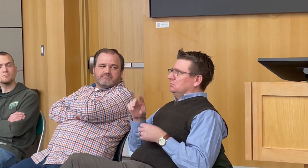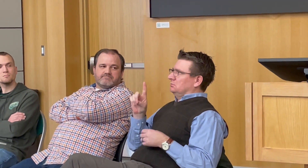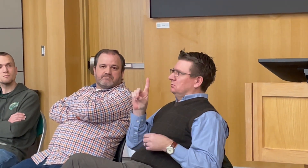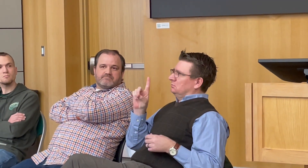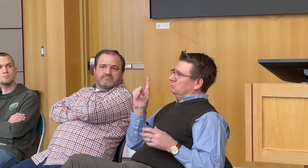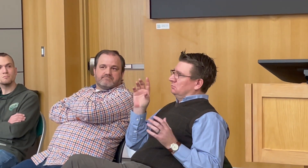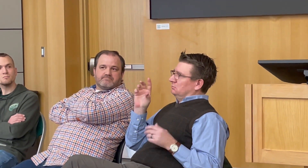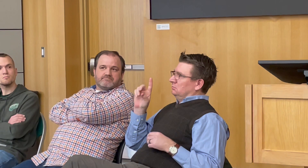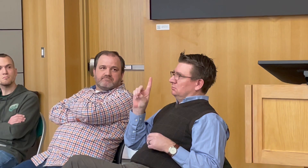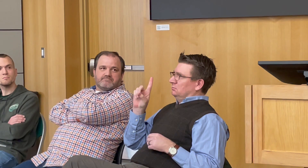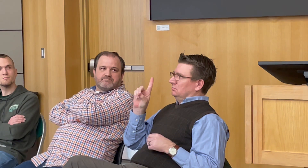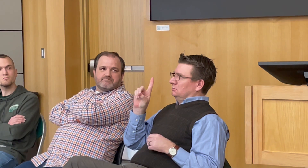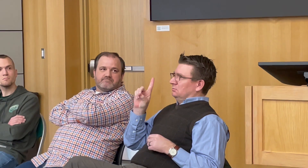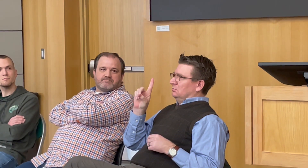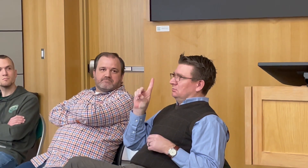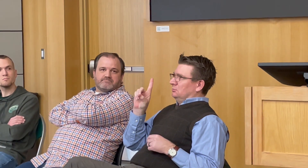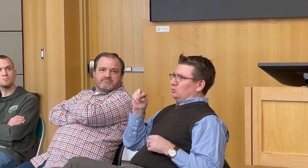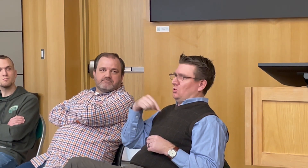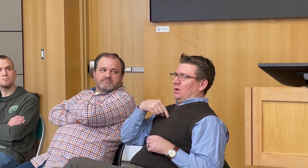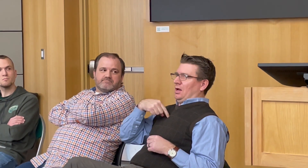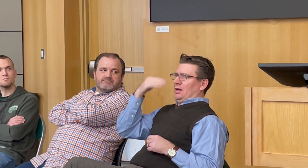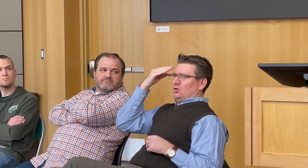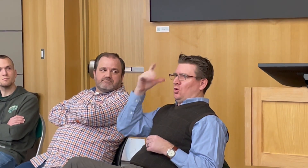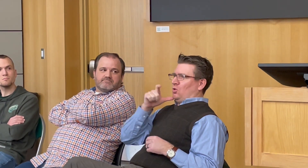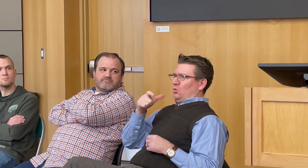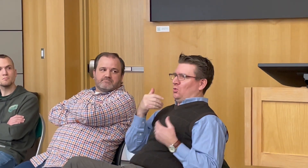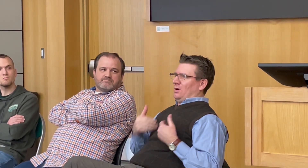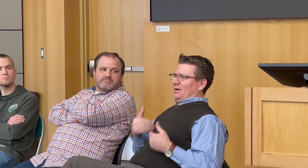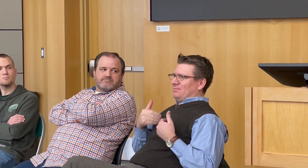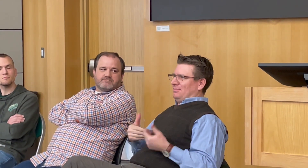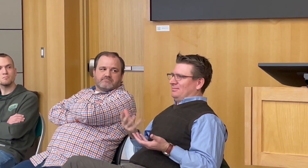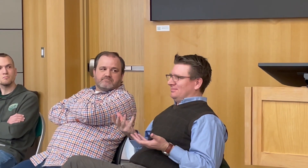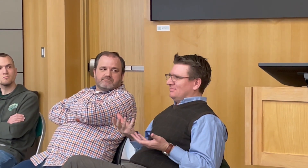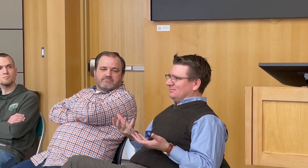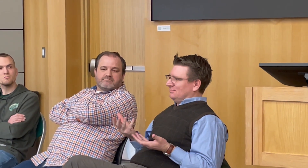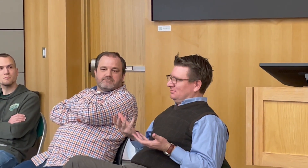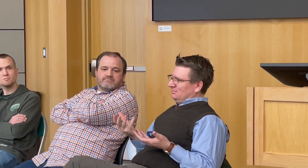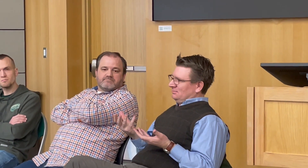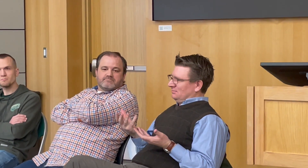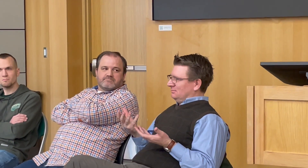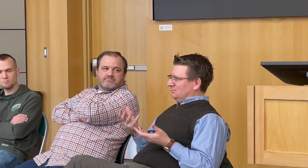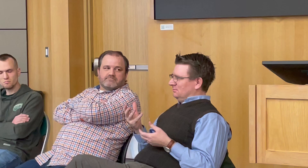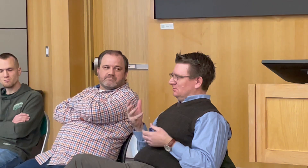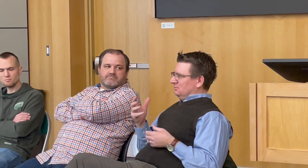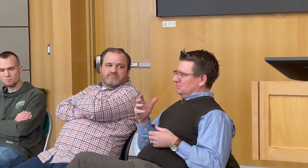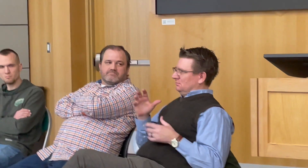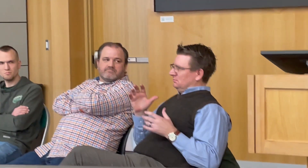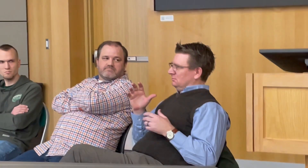by my fellow panelists here when I think about do I know who I am when I think about that